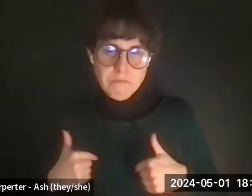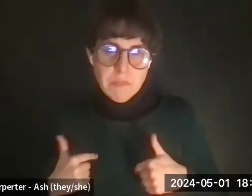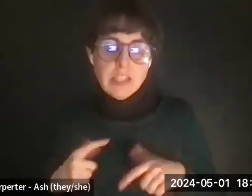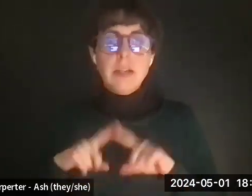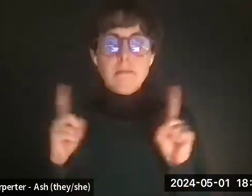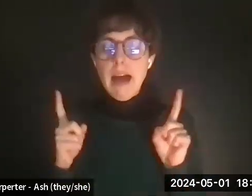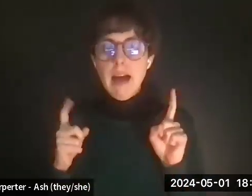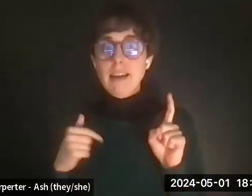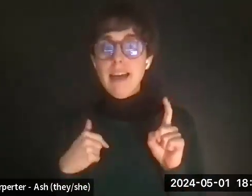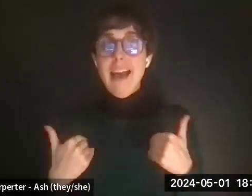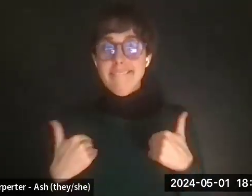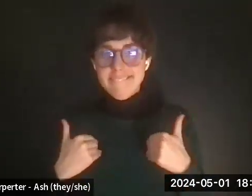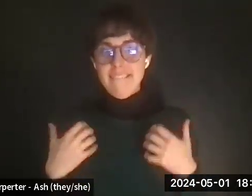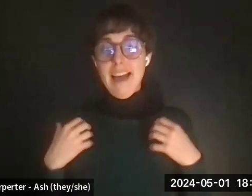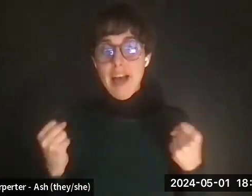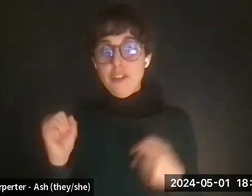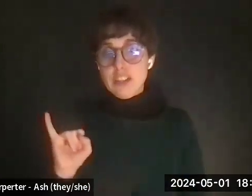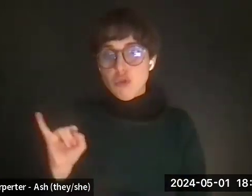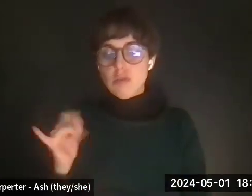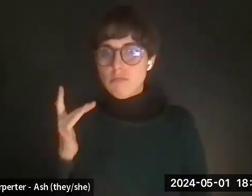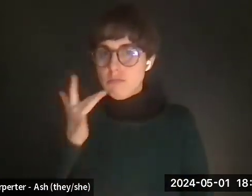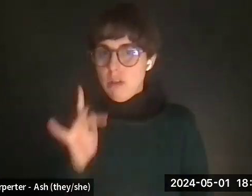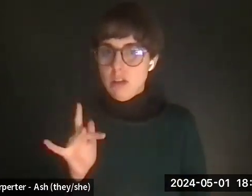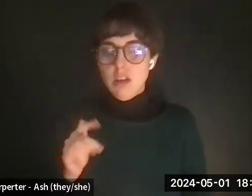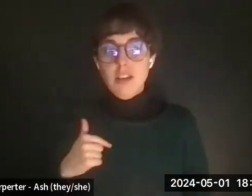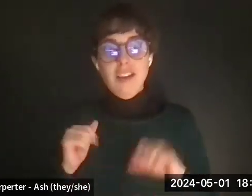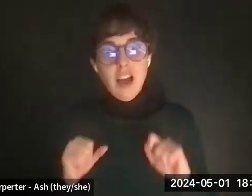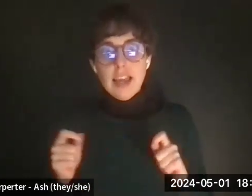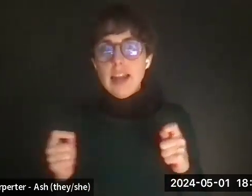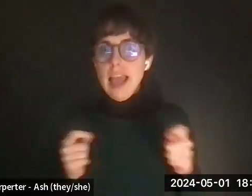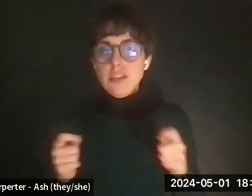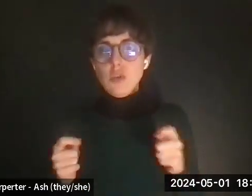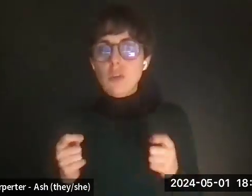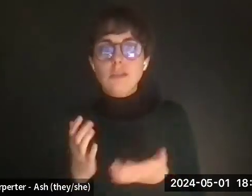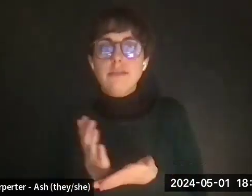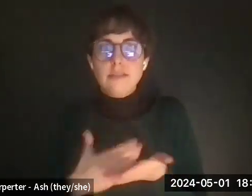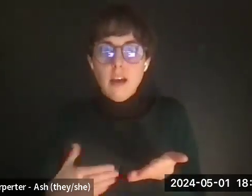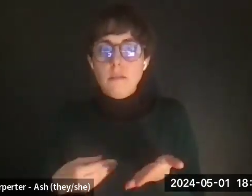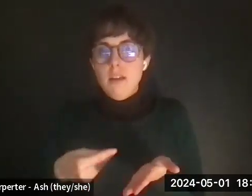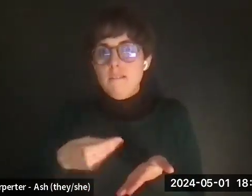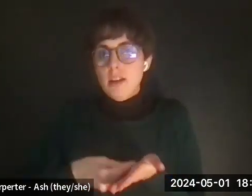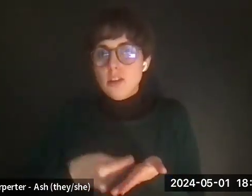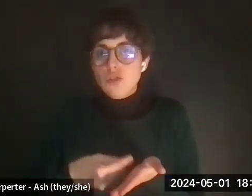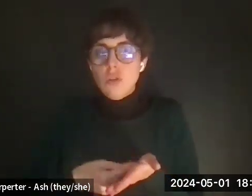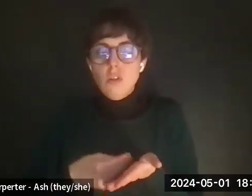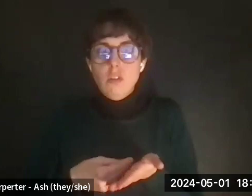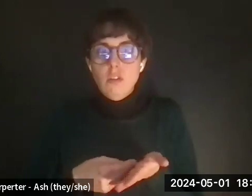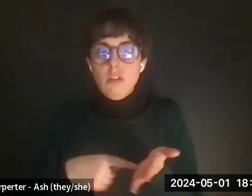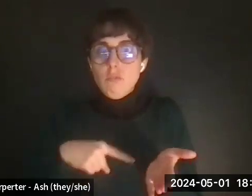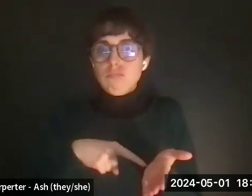to this stuff, then you know you can handle those blows when you have to pay $189 for that annual membership